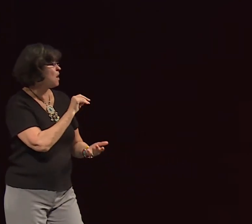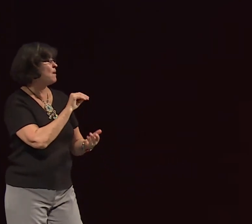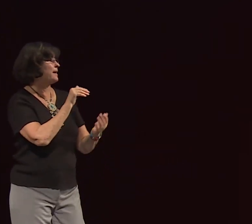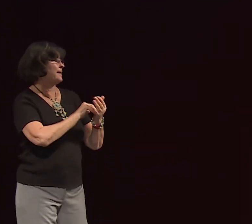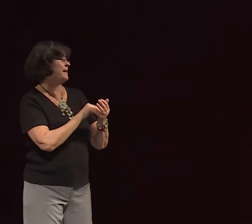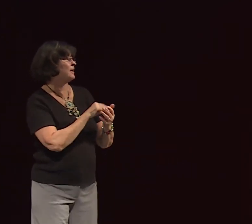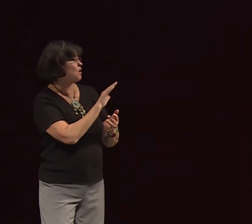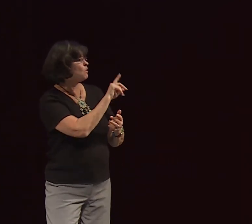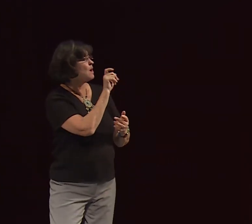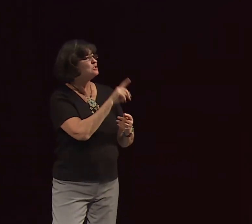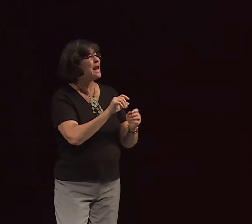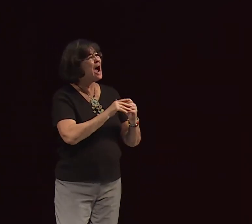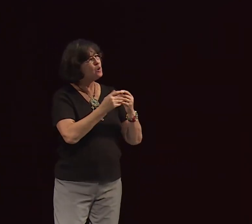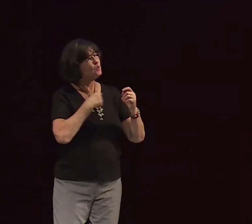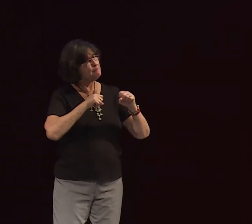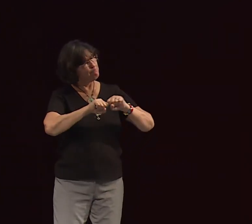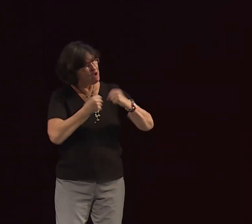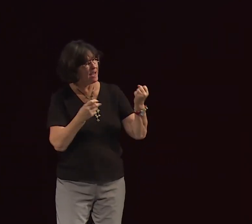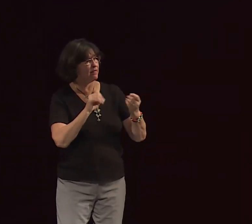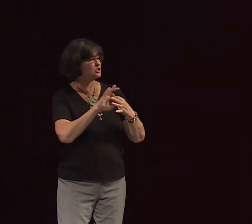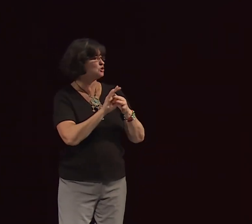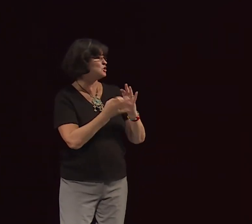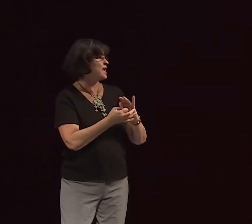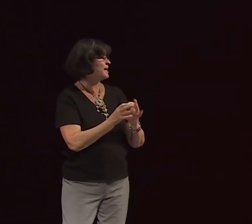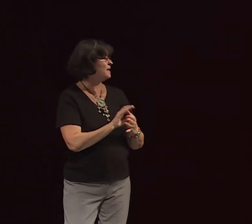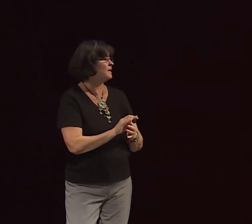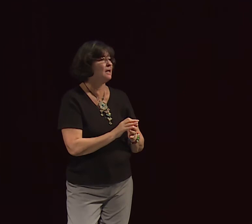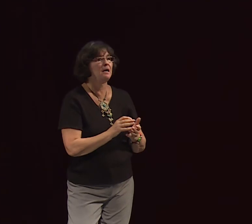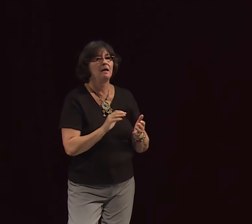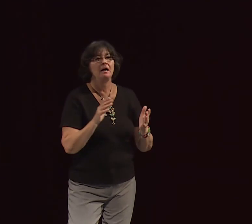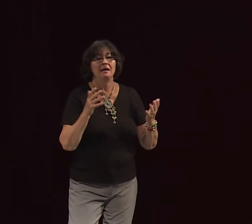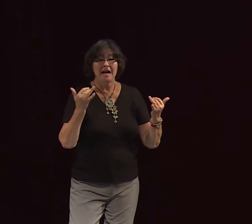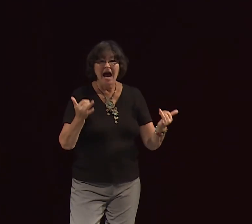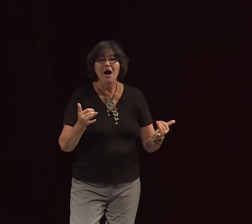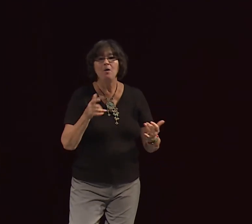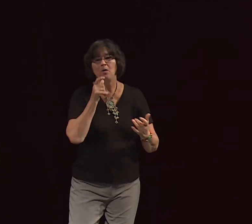But to answer your question, we have to break the chain, we have to break the cycle,